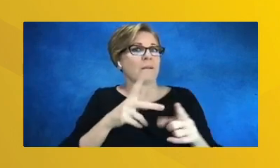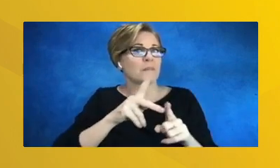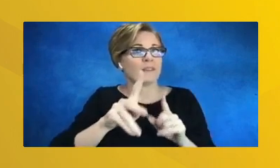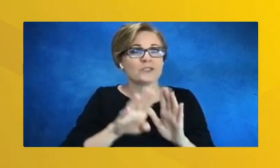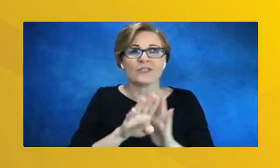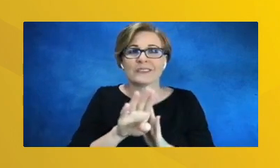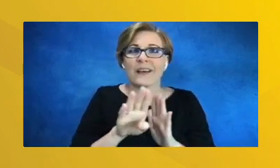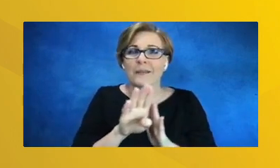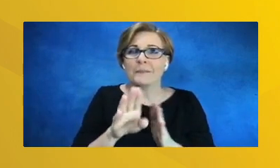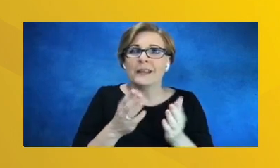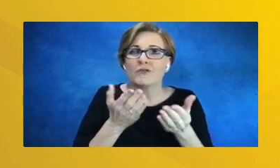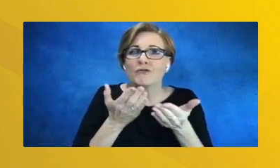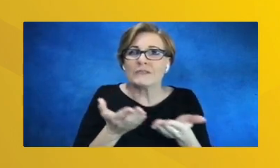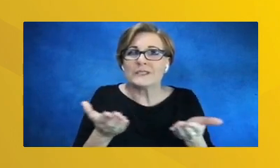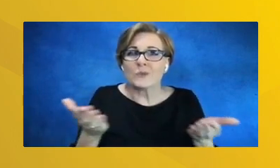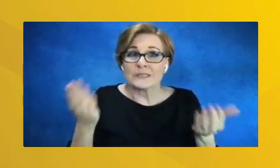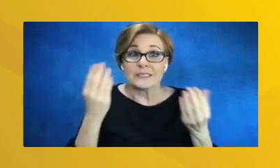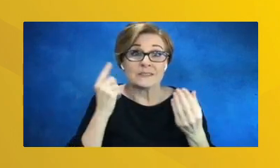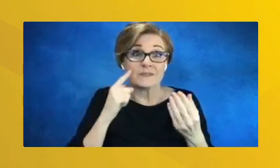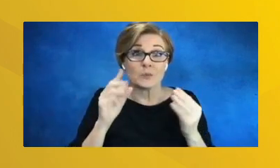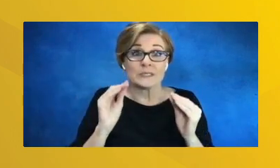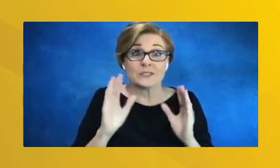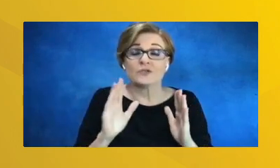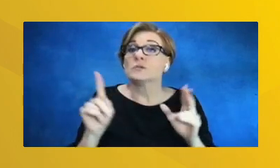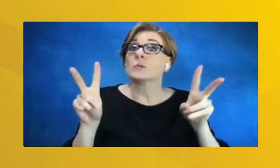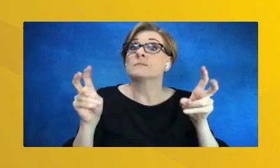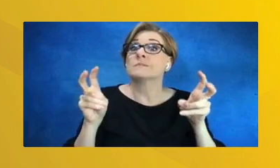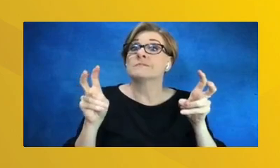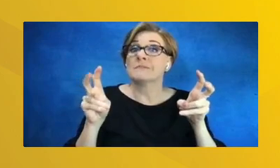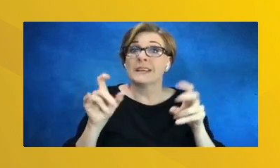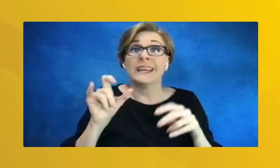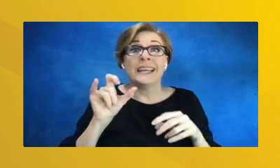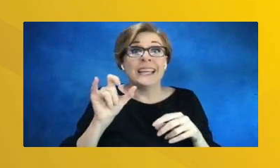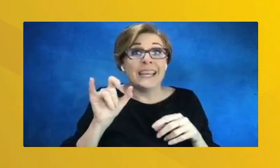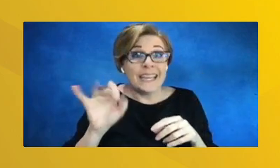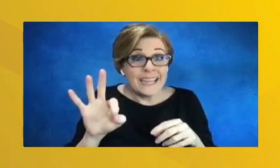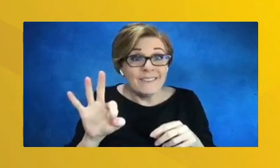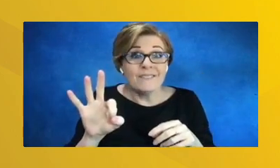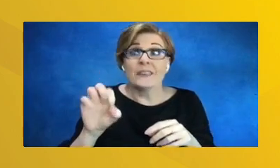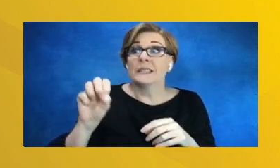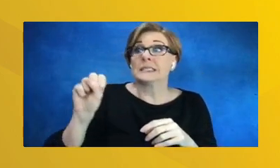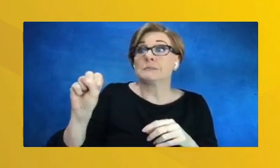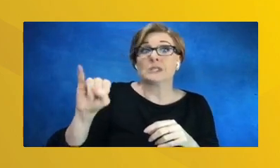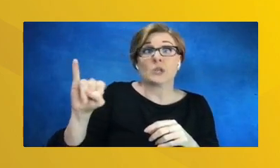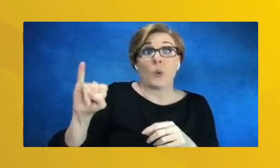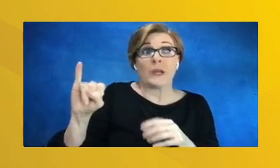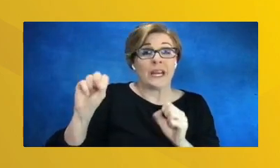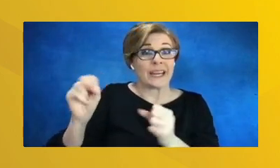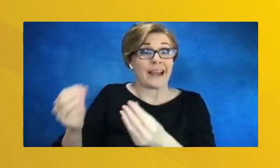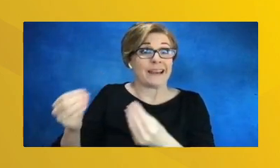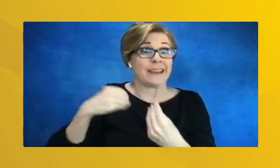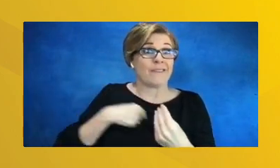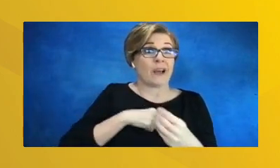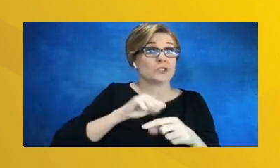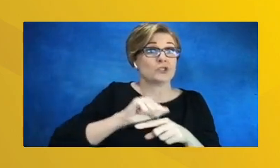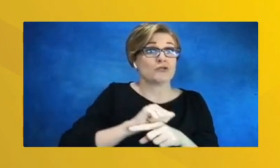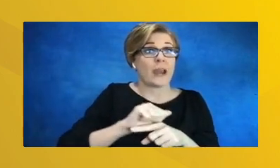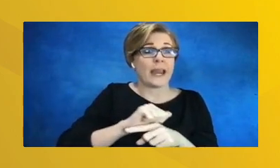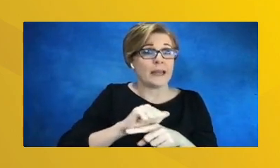So this quote says, "To be able to have training from the Smithsonian is something that you could be proud of."